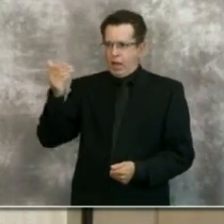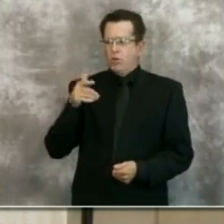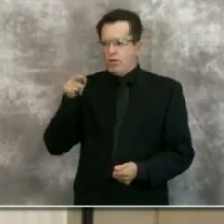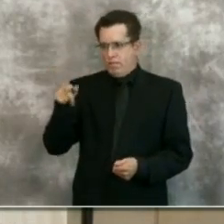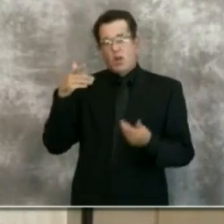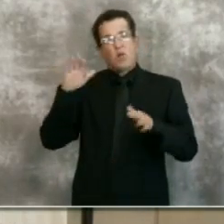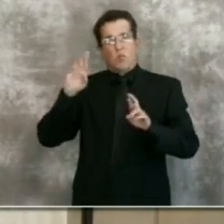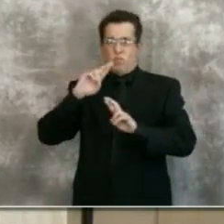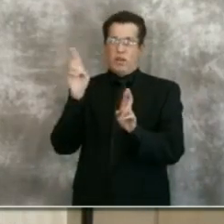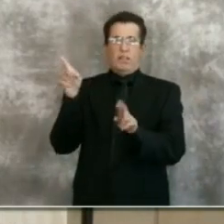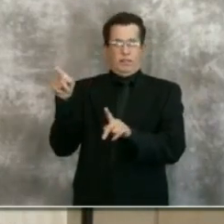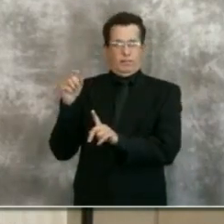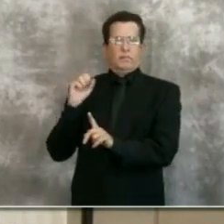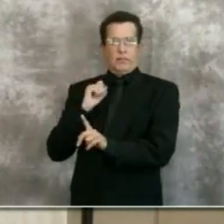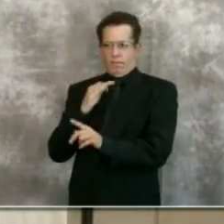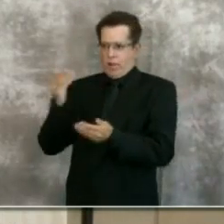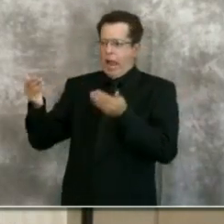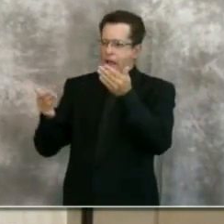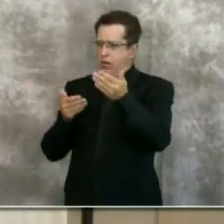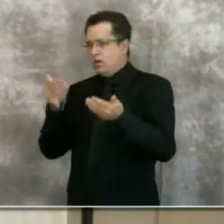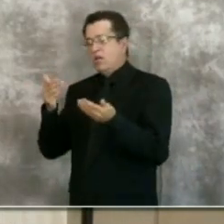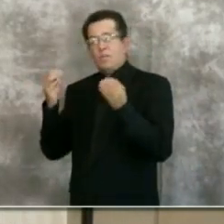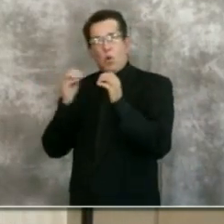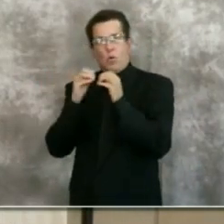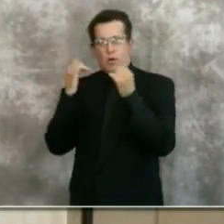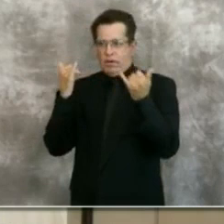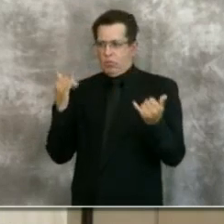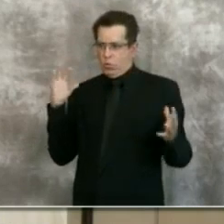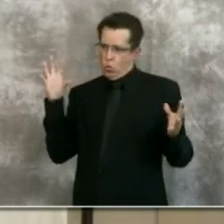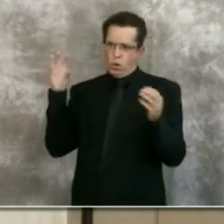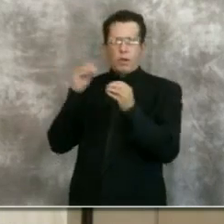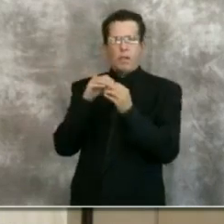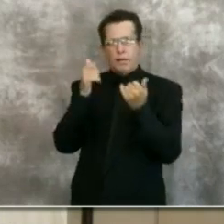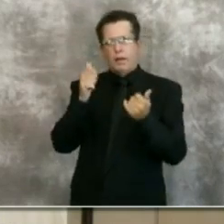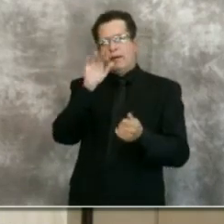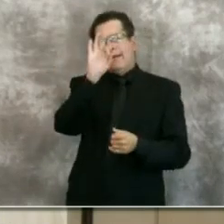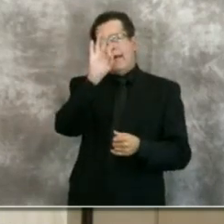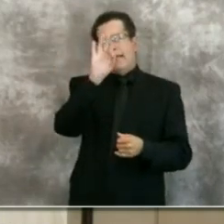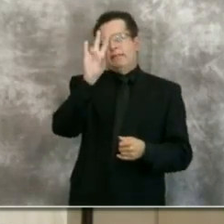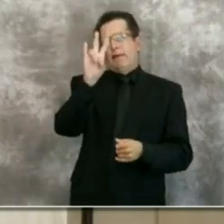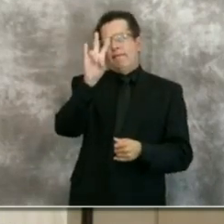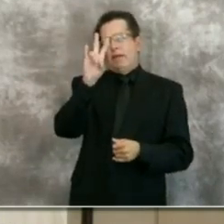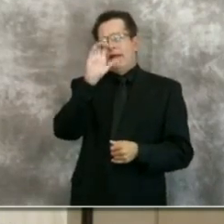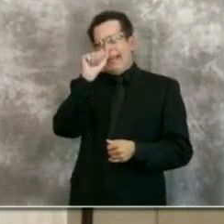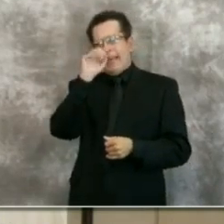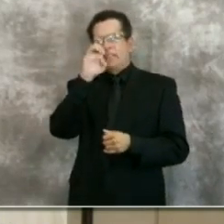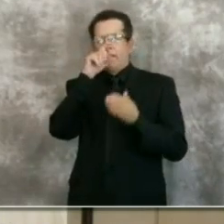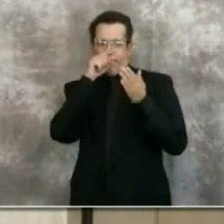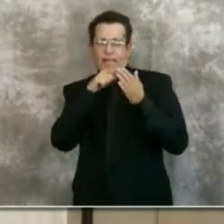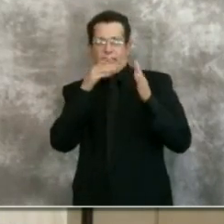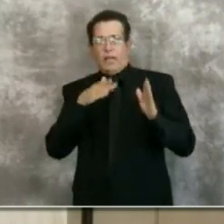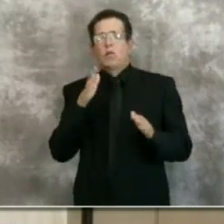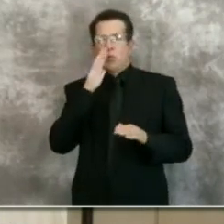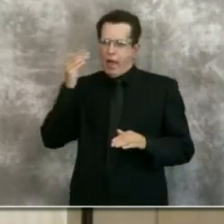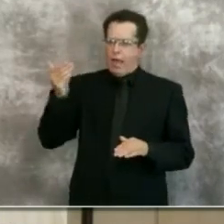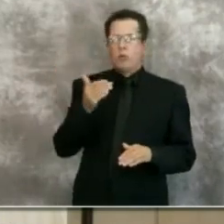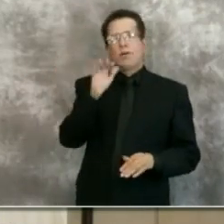3 TEMP NURSES AND AN ADDITIONAL 9 STAFF THAT HAVE ALREADY GONE THROUGH THE